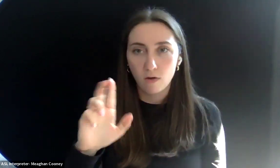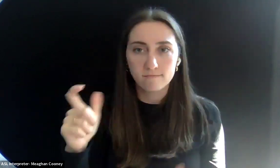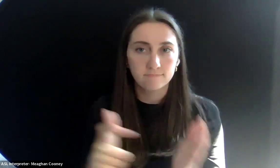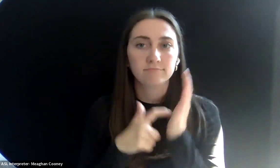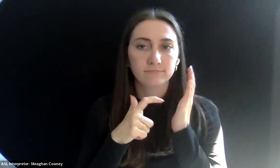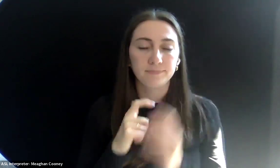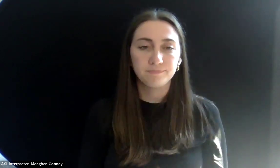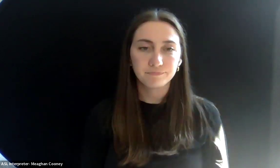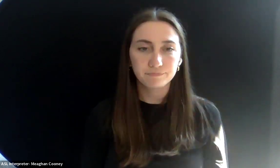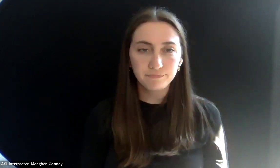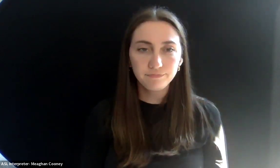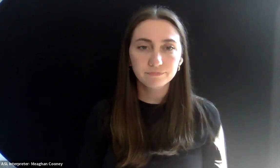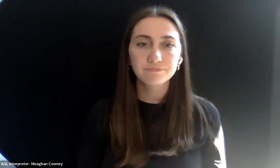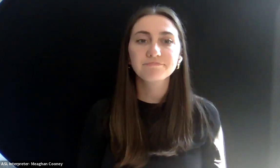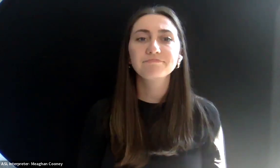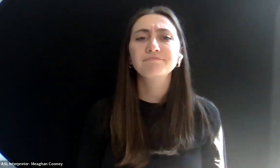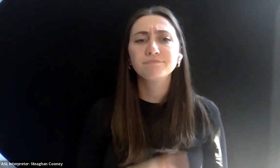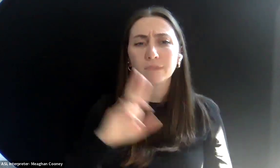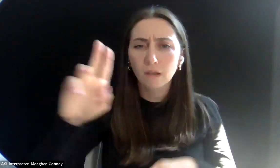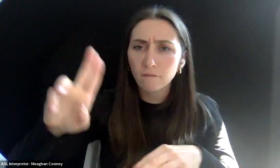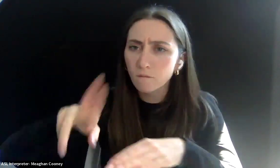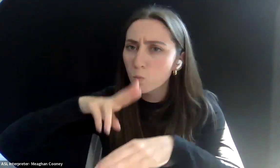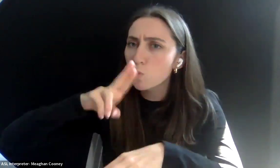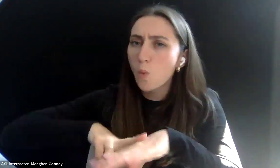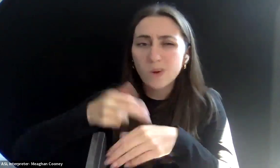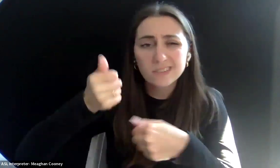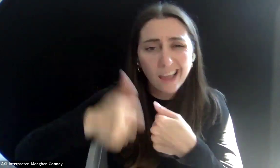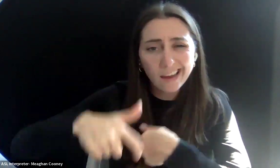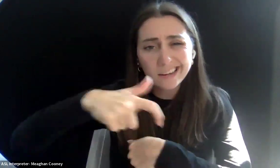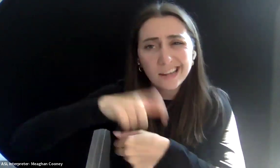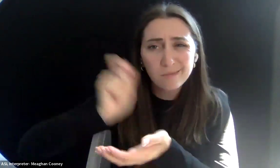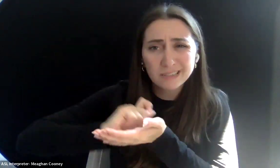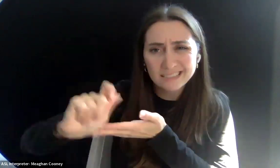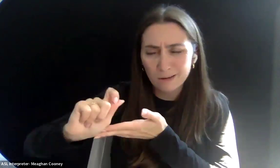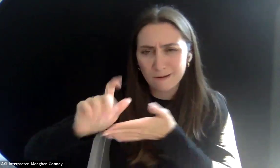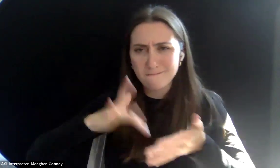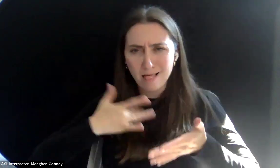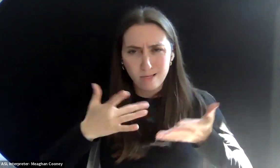Of course, the secretary has discretion to require EI Rs at her discretion as well.